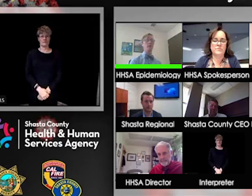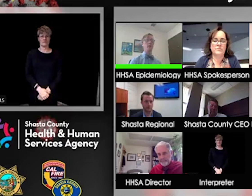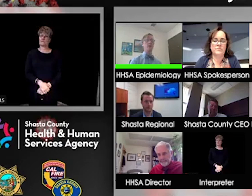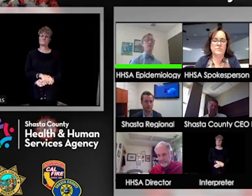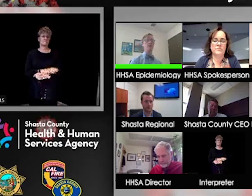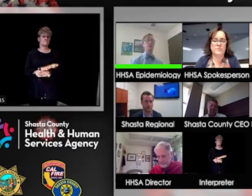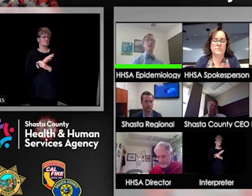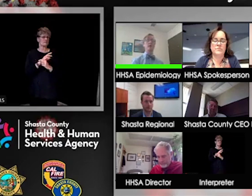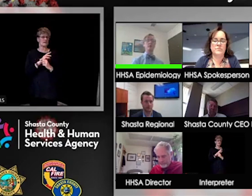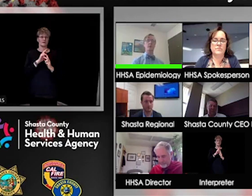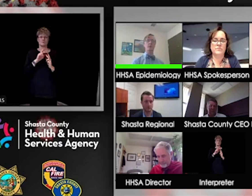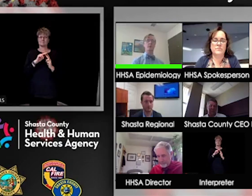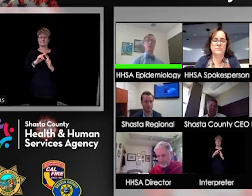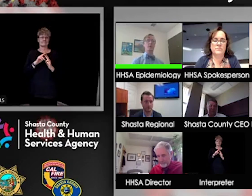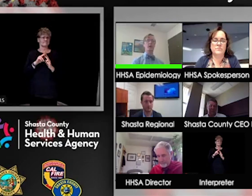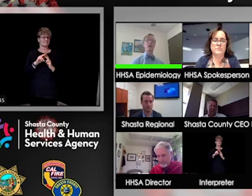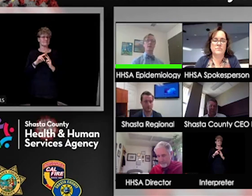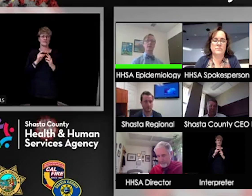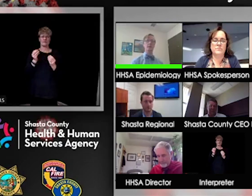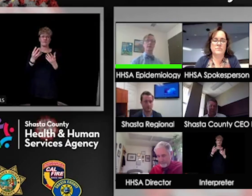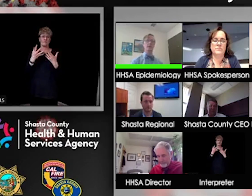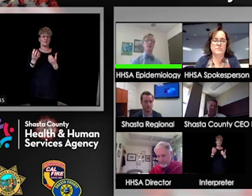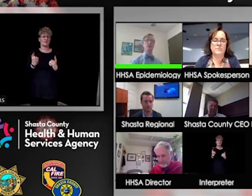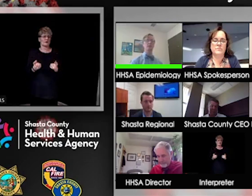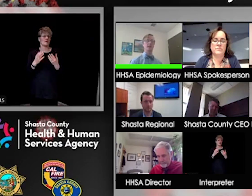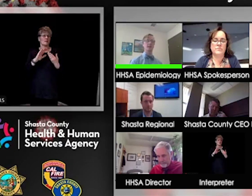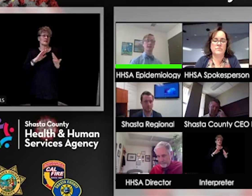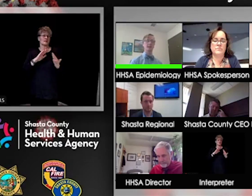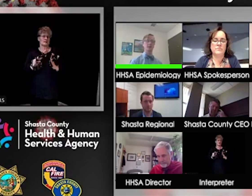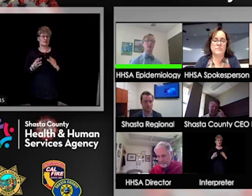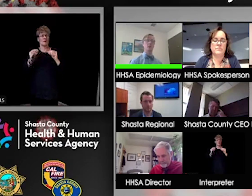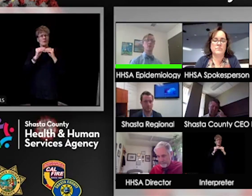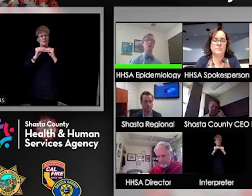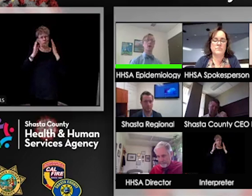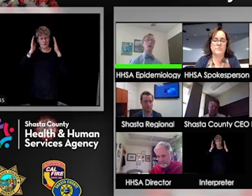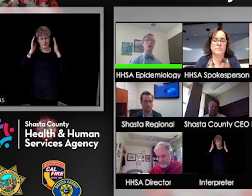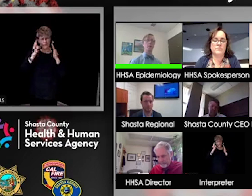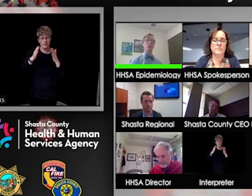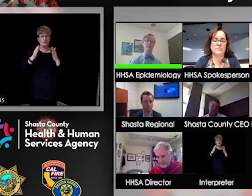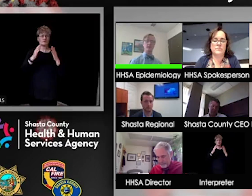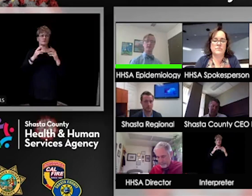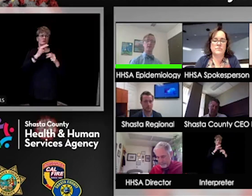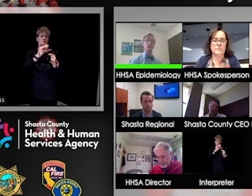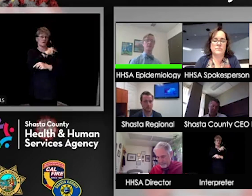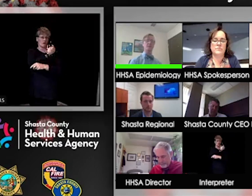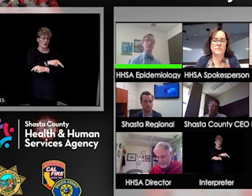in the populations. Their main focus is on the hospitalizations, the ICU or ventilators,